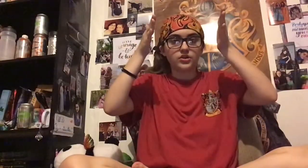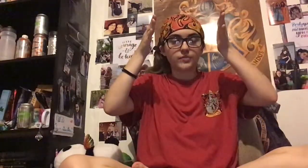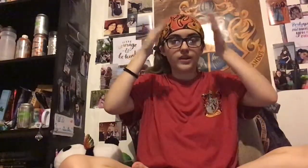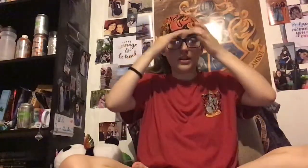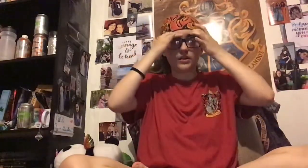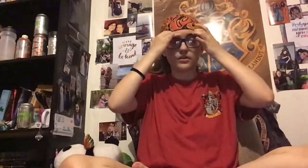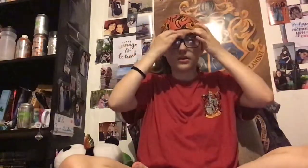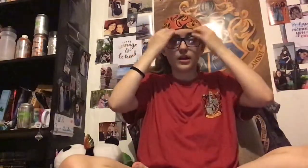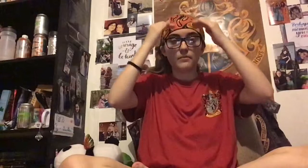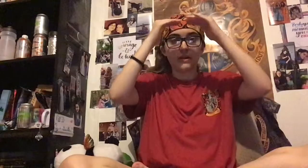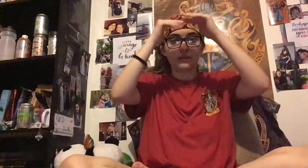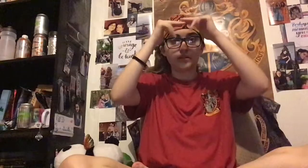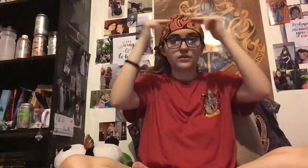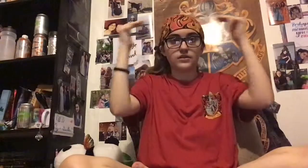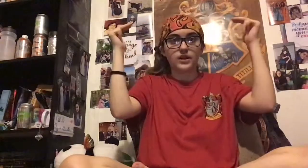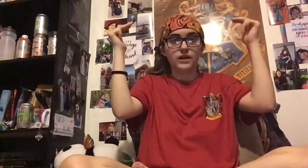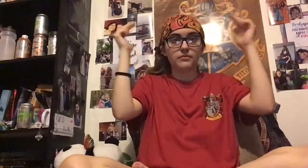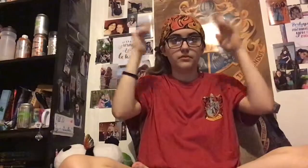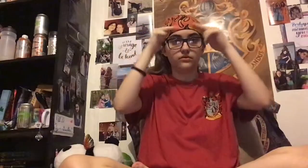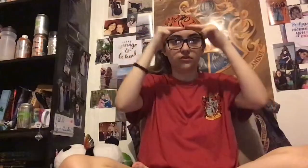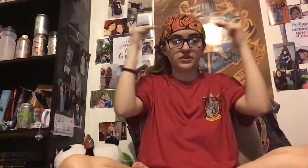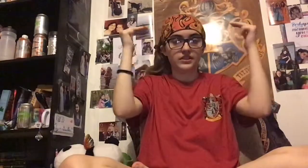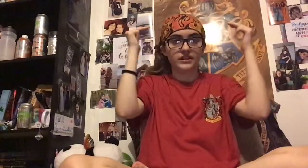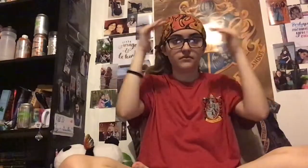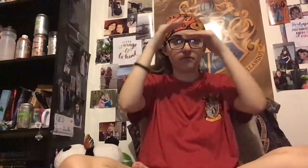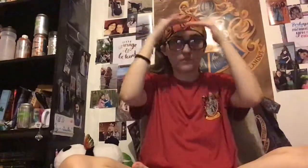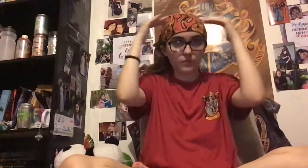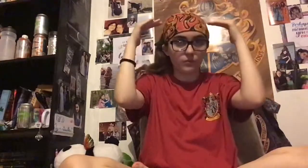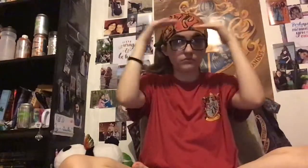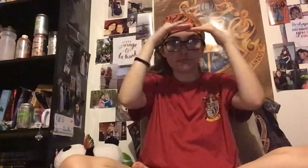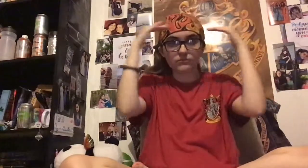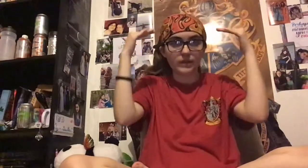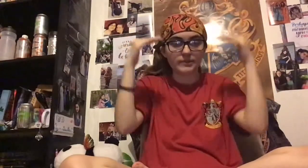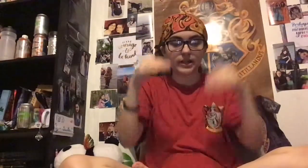Chimney top and then top just like up top